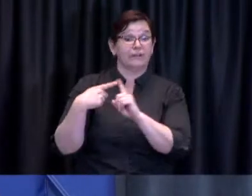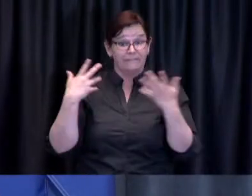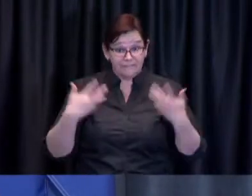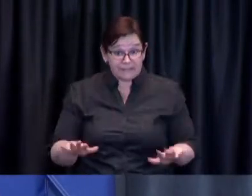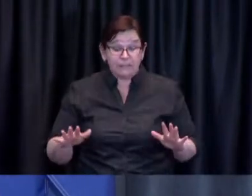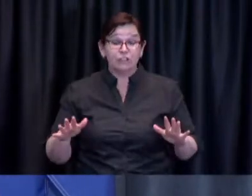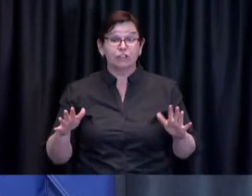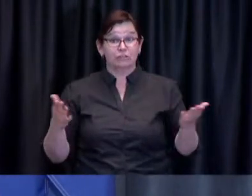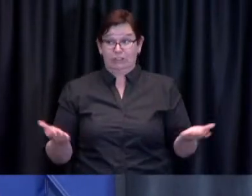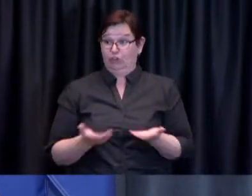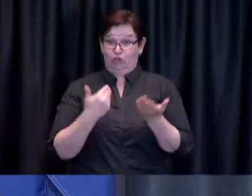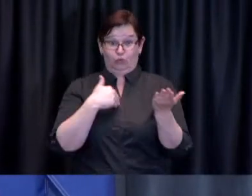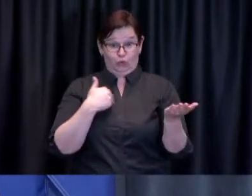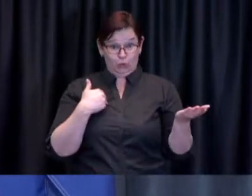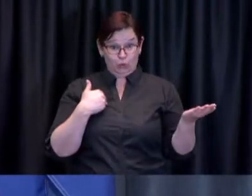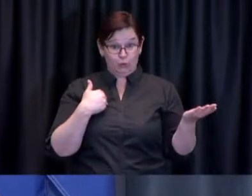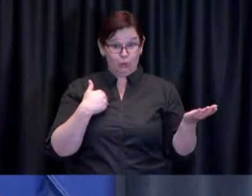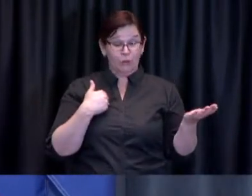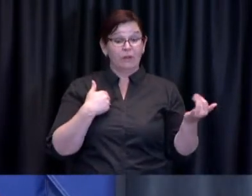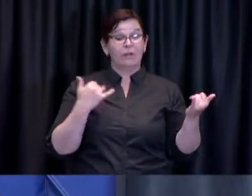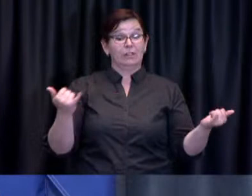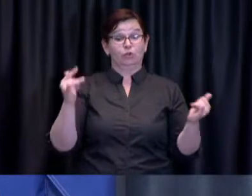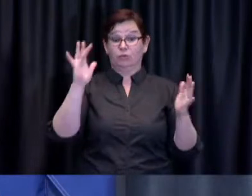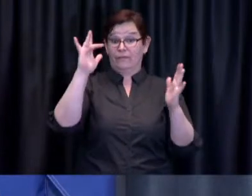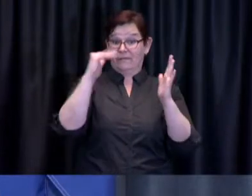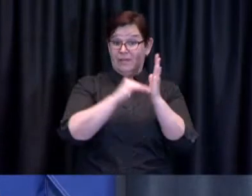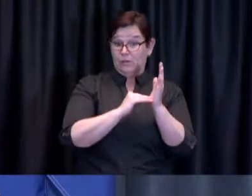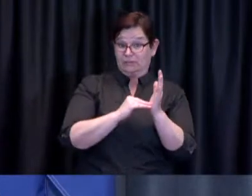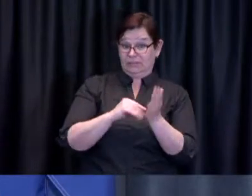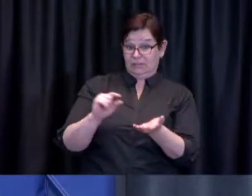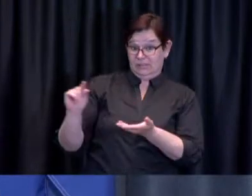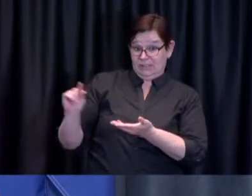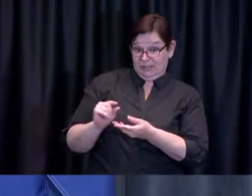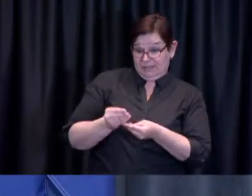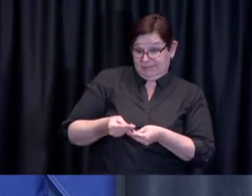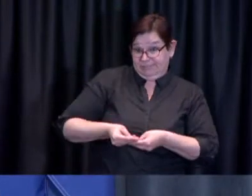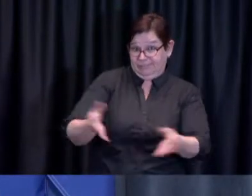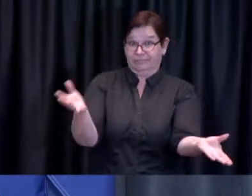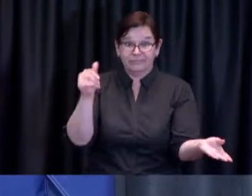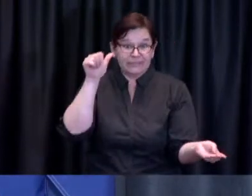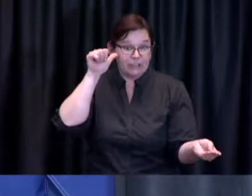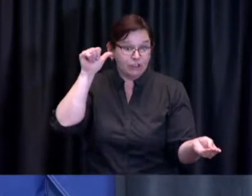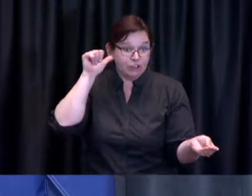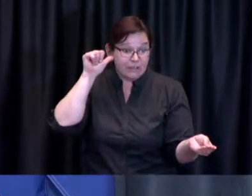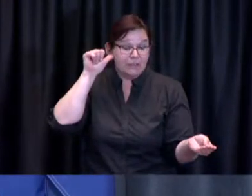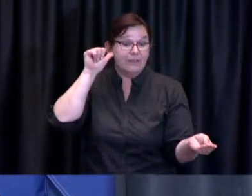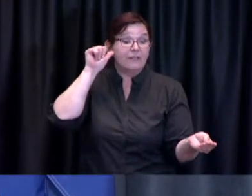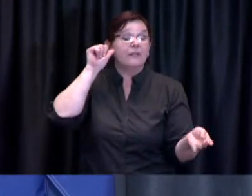nearly 25,000 doses of vaccine administered yesterday we are continuing to ensure that as many